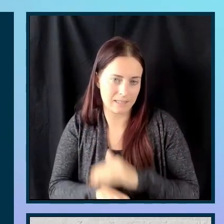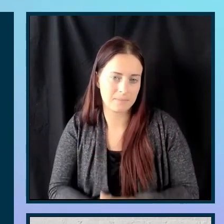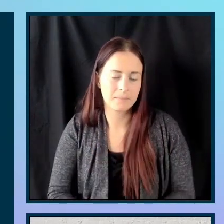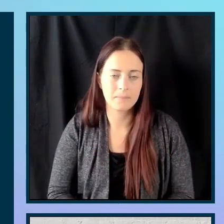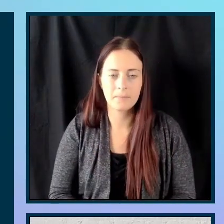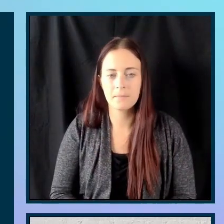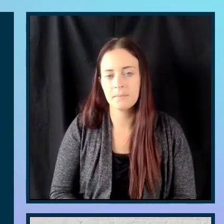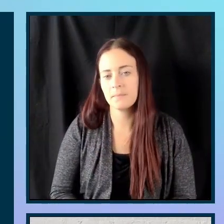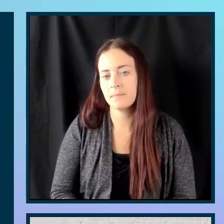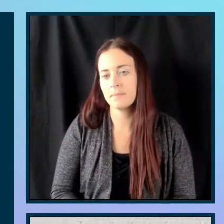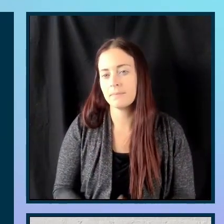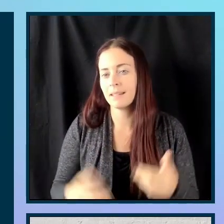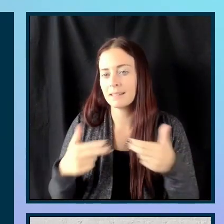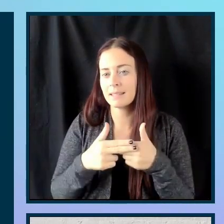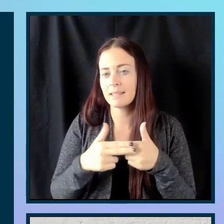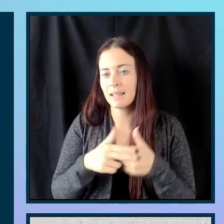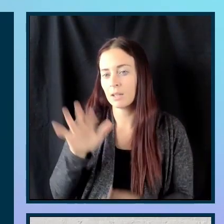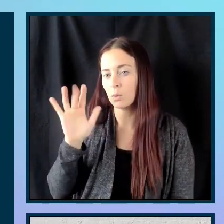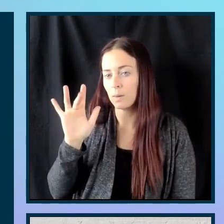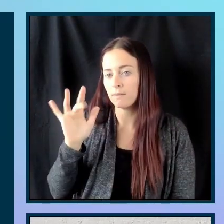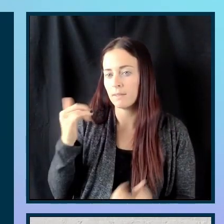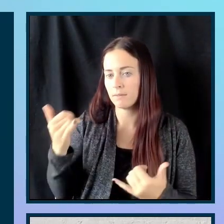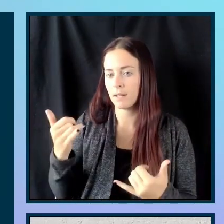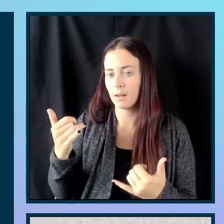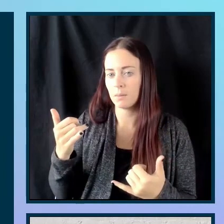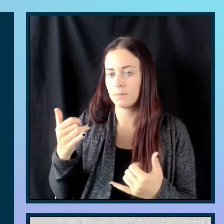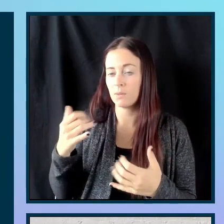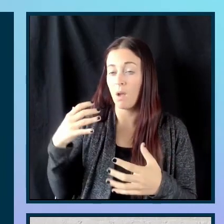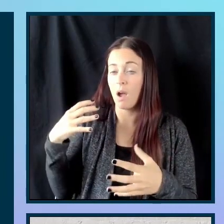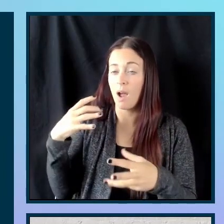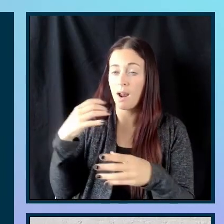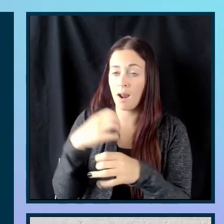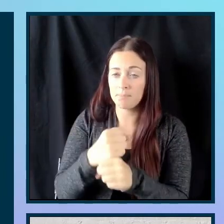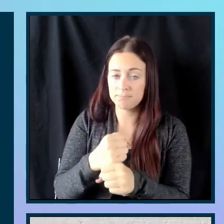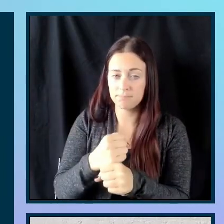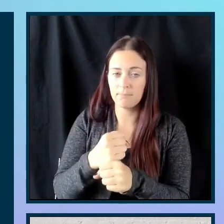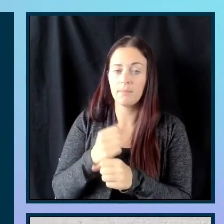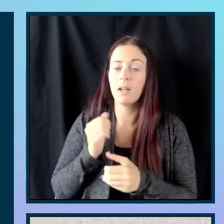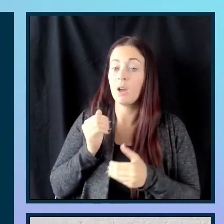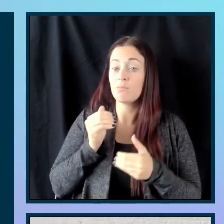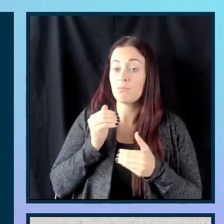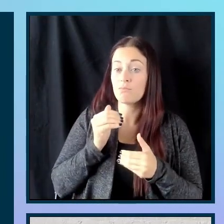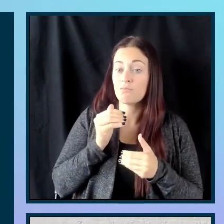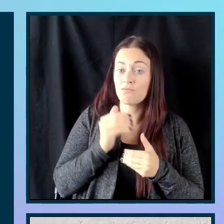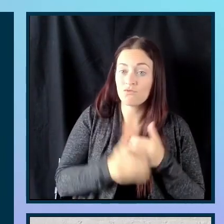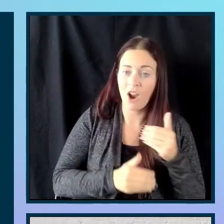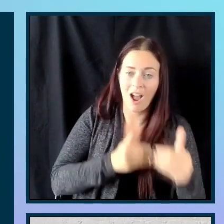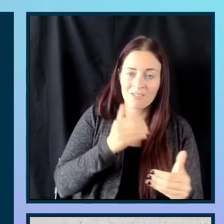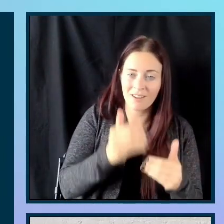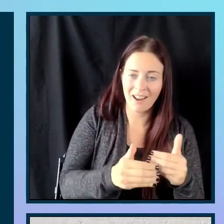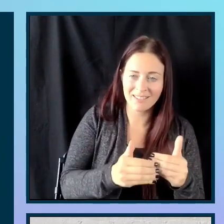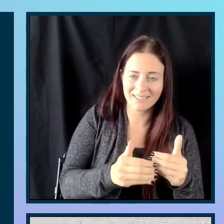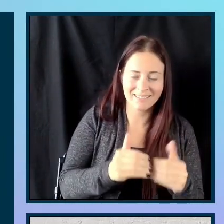On slide 25. To summarize. Progress over perfection.